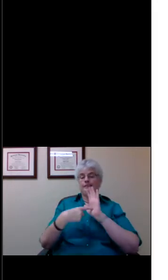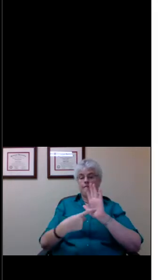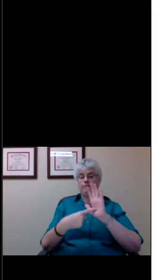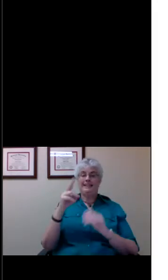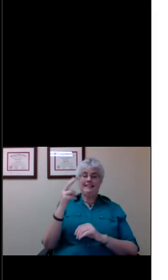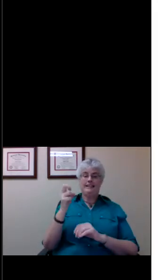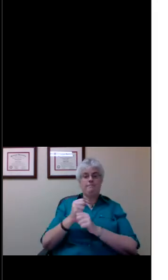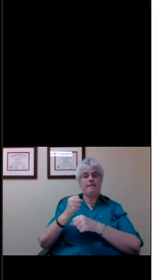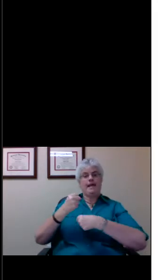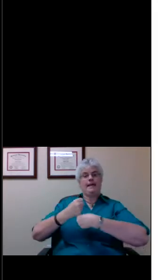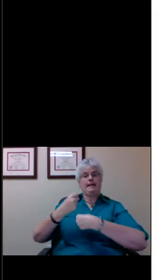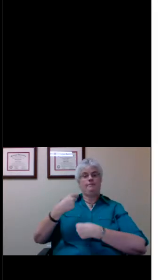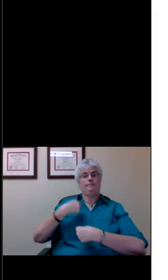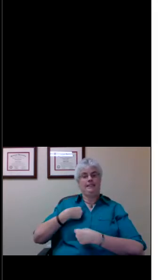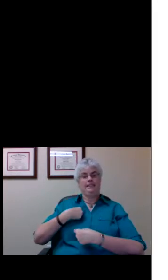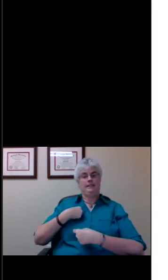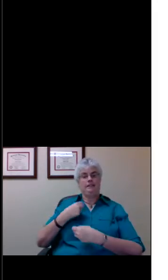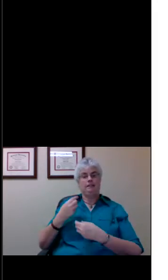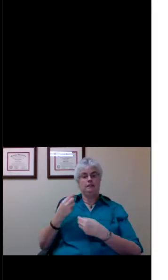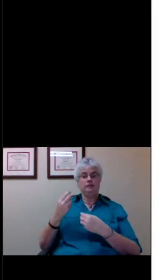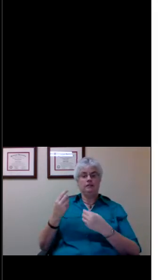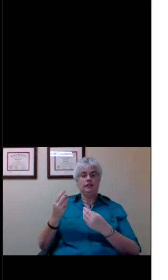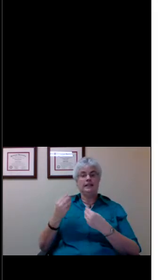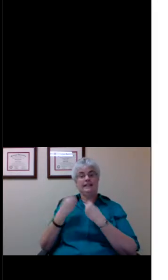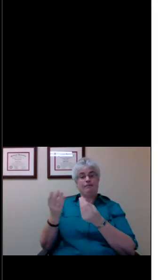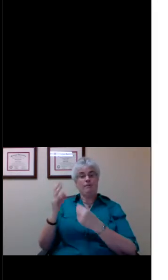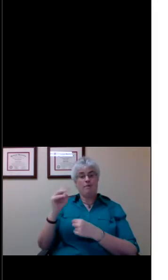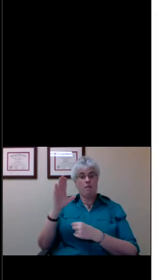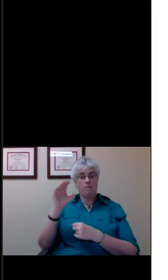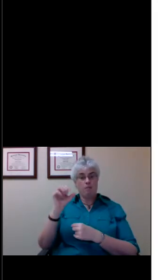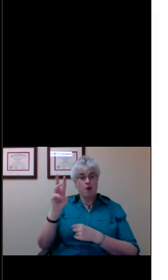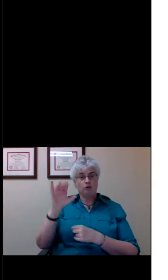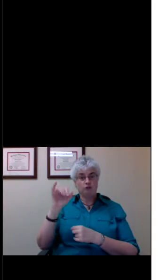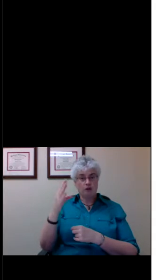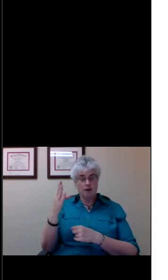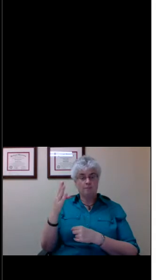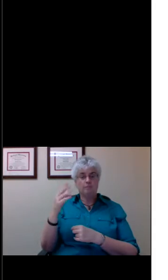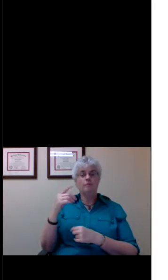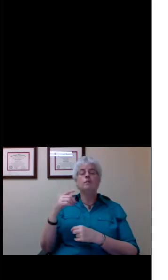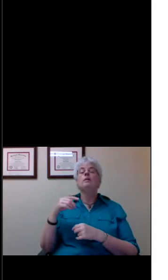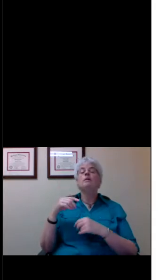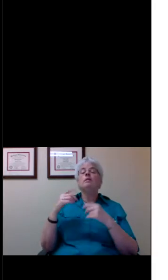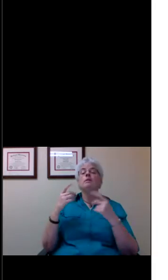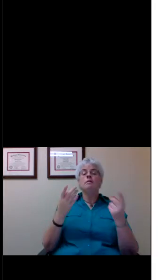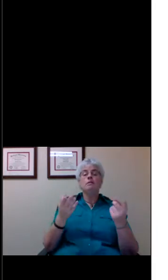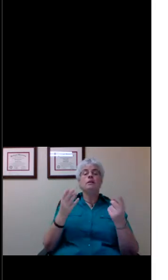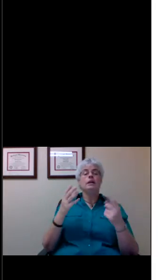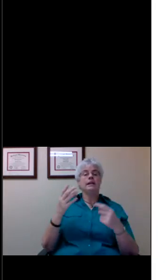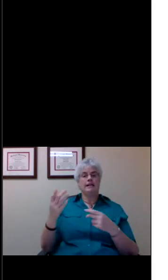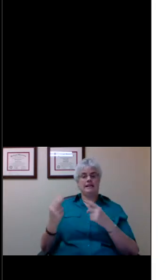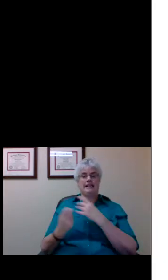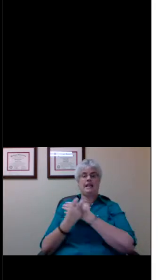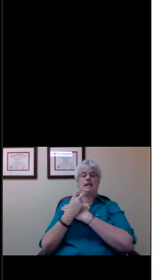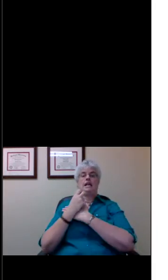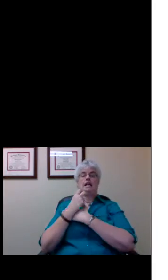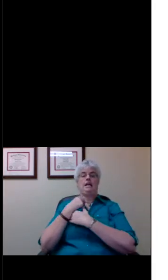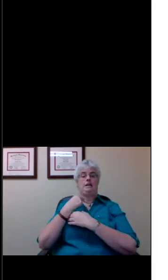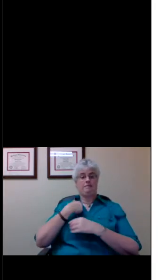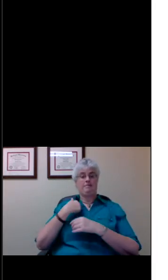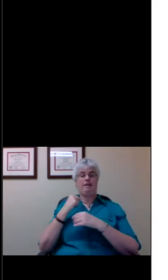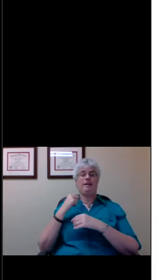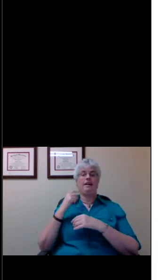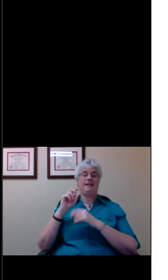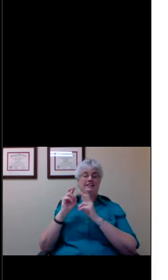happened to her, like, "he made me give him a blowjob", "he climbed on top of me